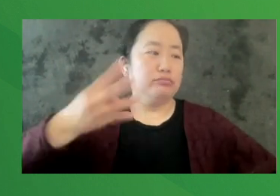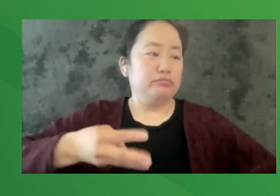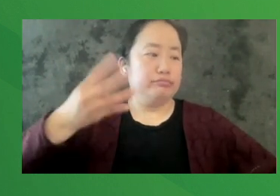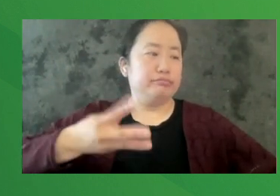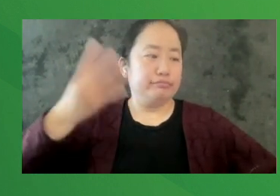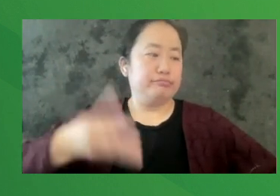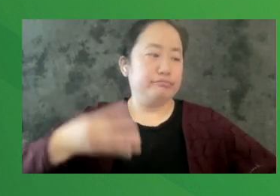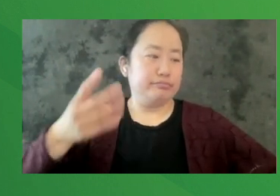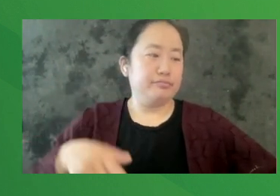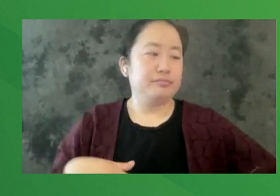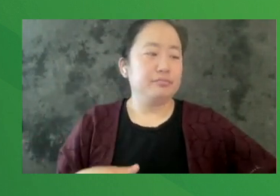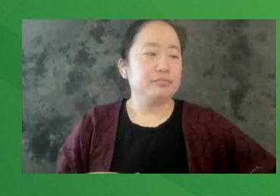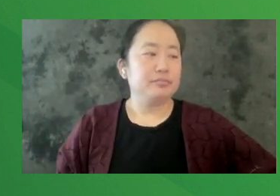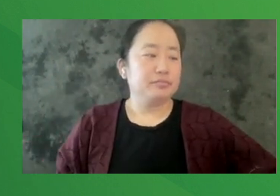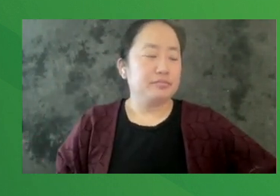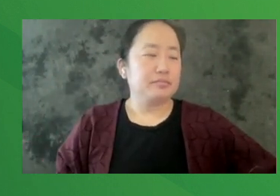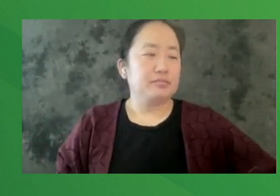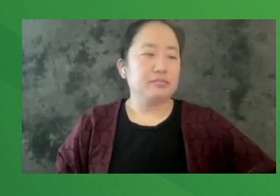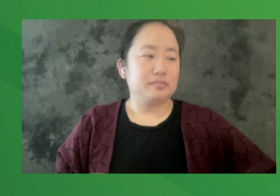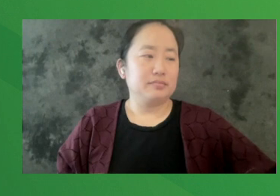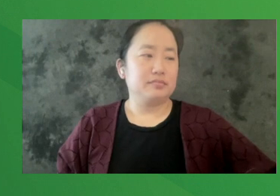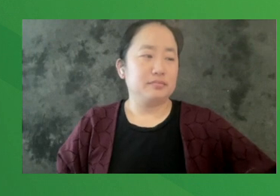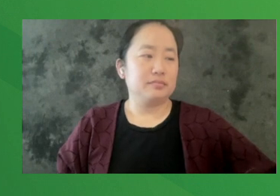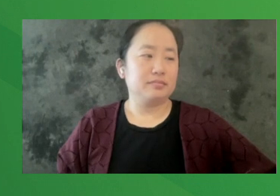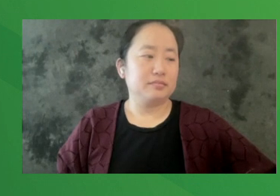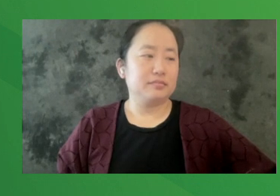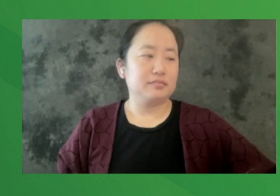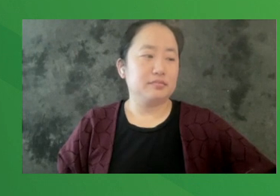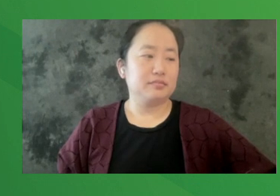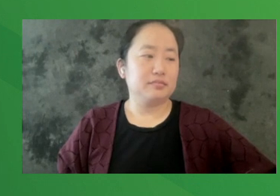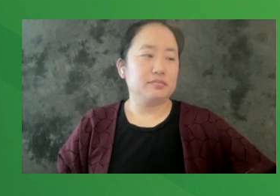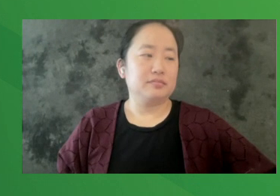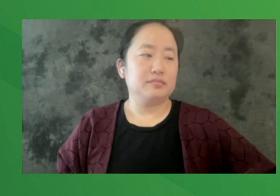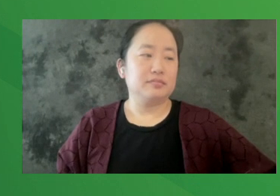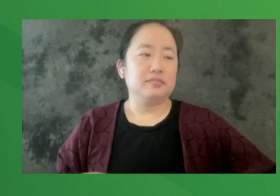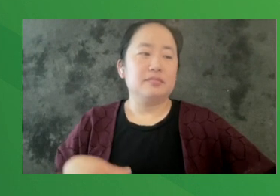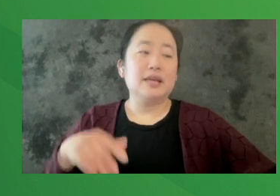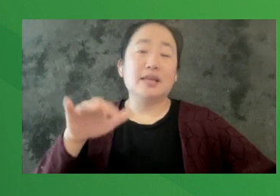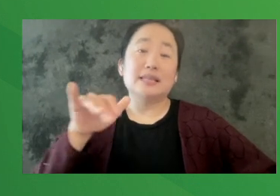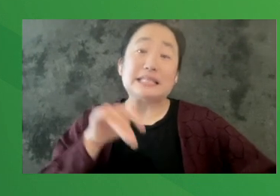the study itself, the DNA of this study are as follows. One is that... If we can go back one